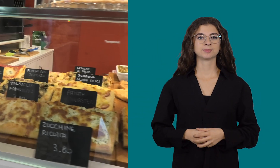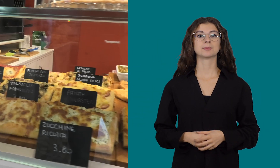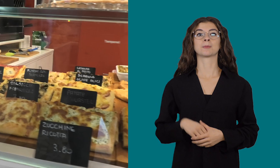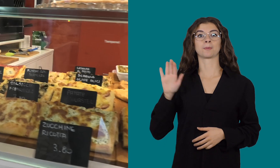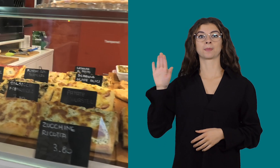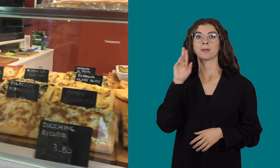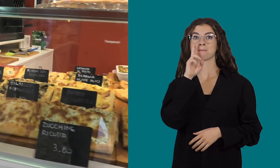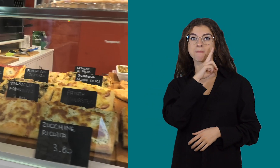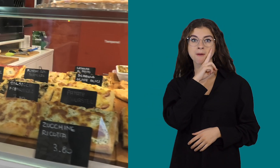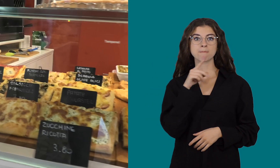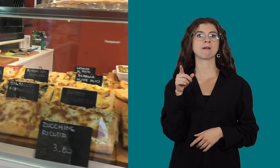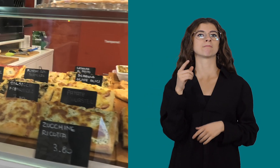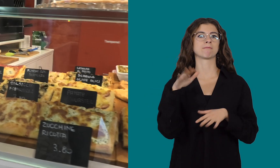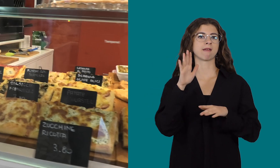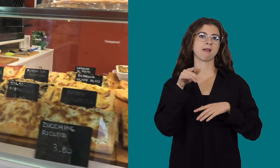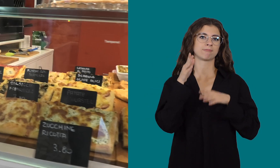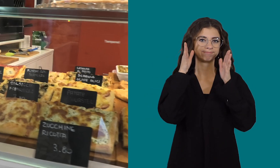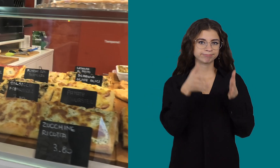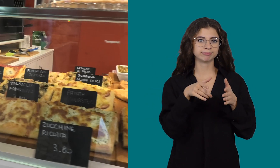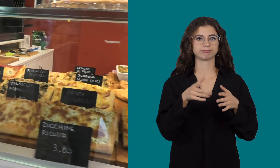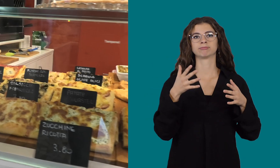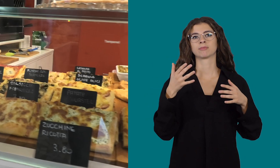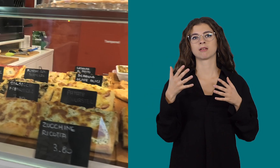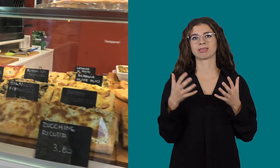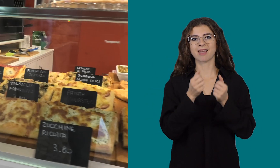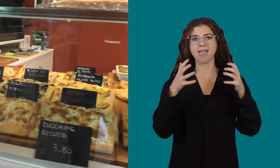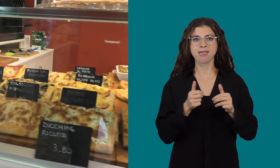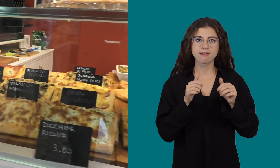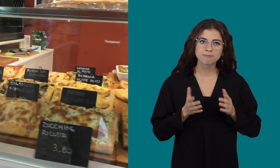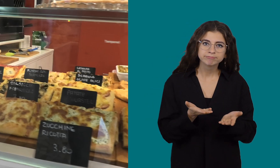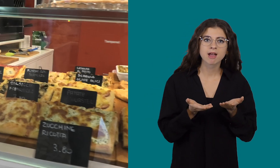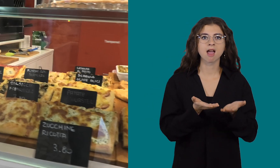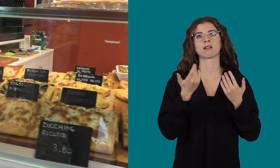Alices' mother takes care of making the dough for the pizzas